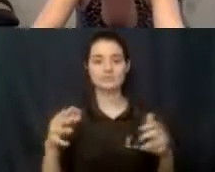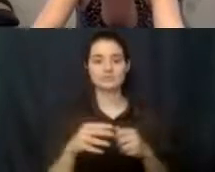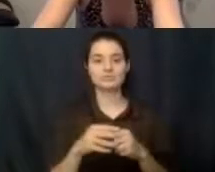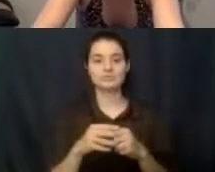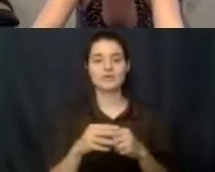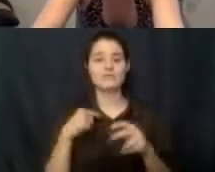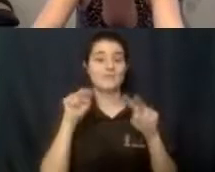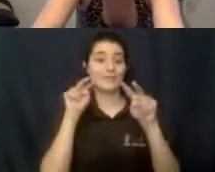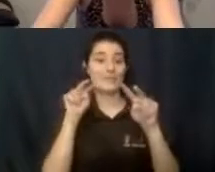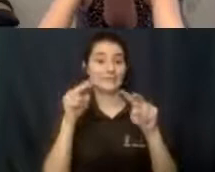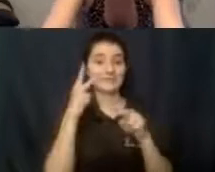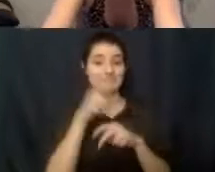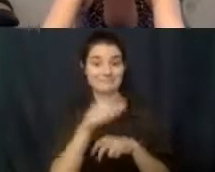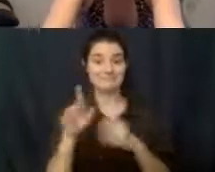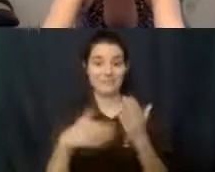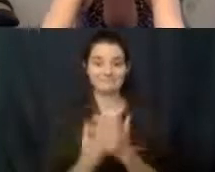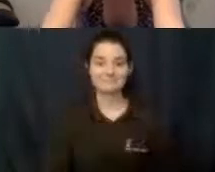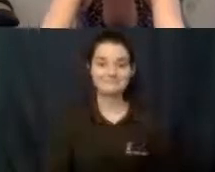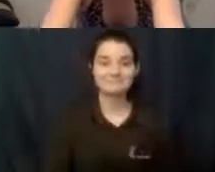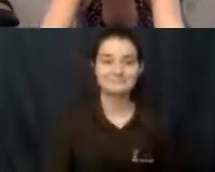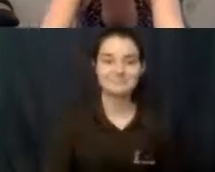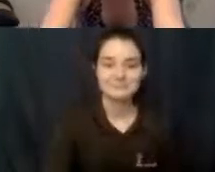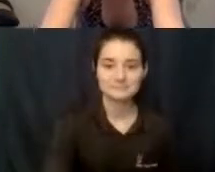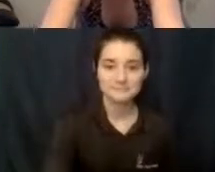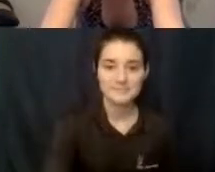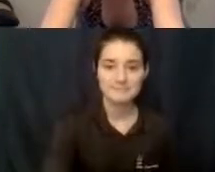I look forward to getting to know you all.